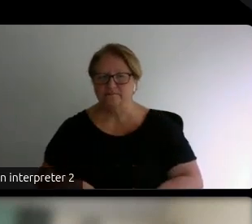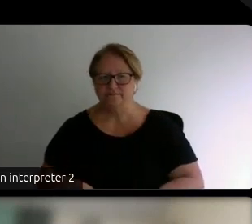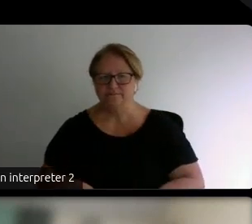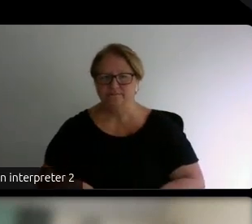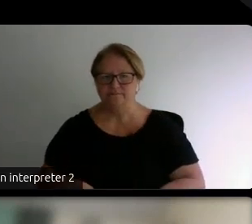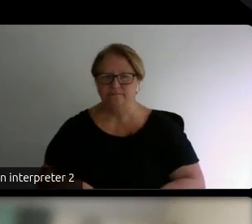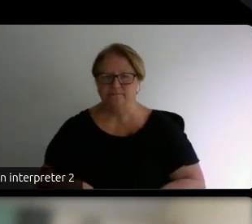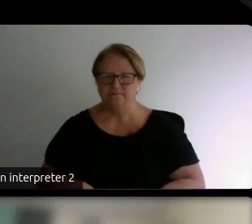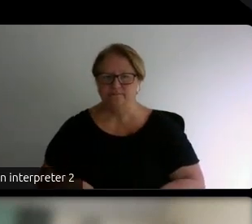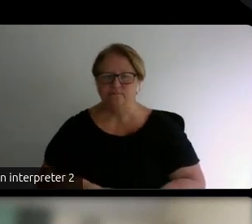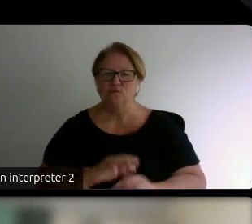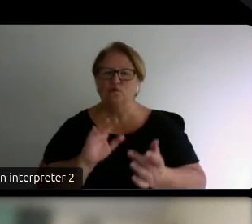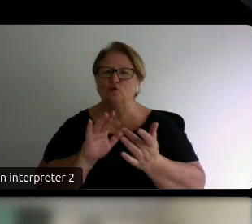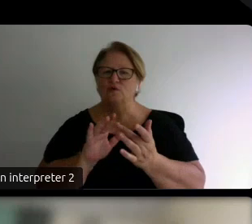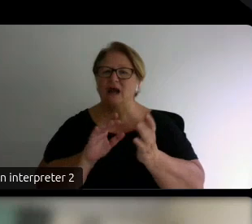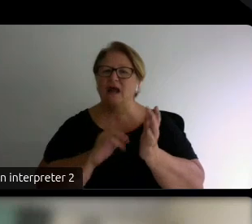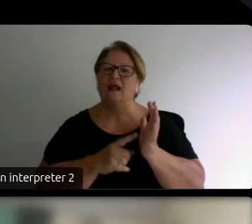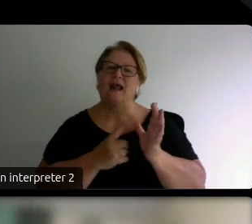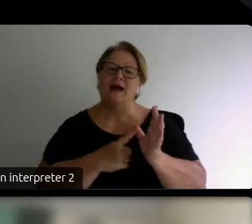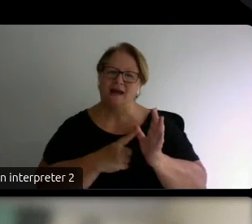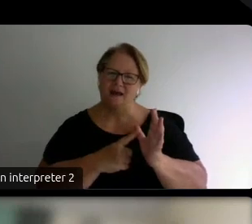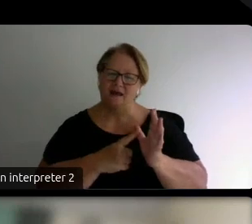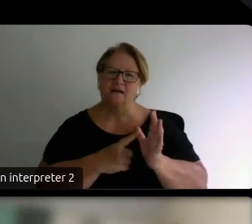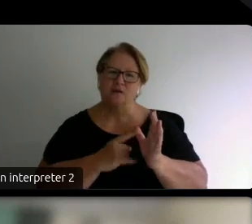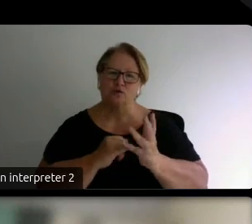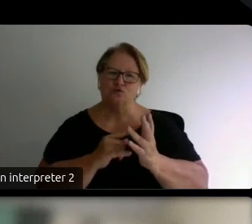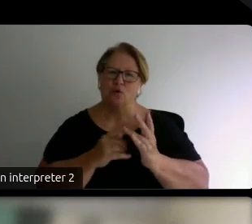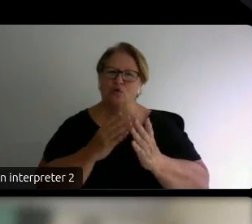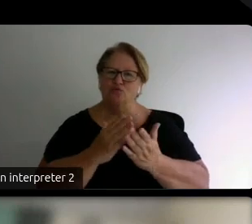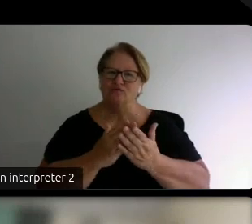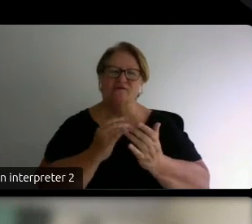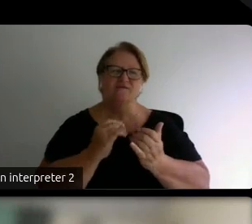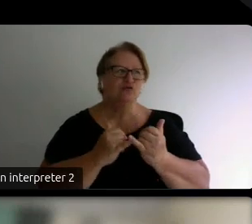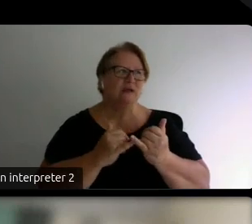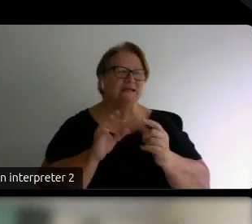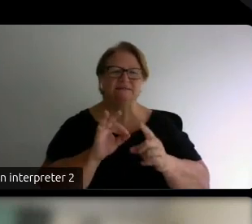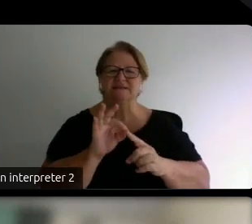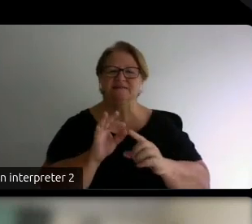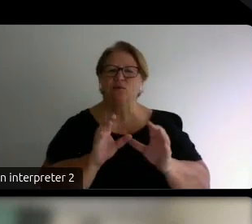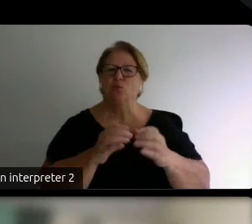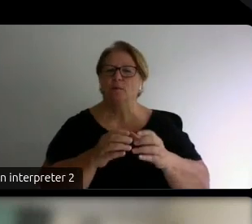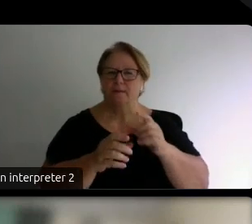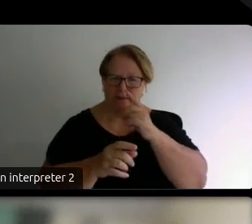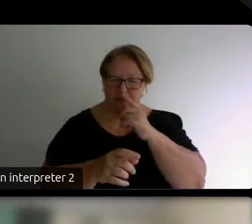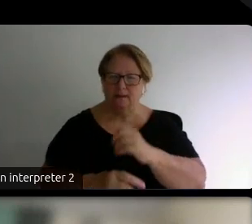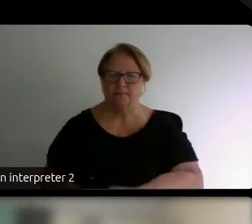aid themselves. So, we really are targeting a specific um type of client in this instance.